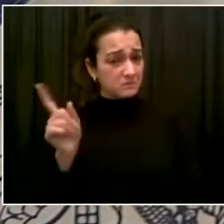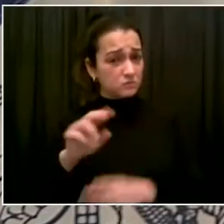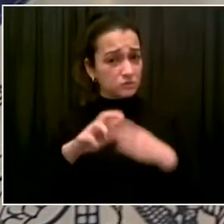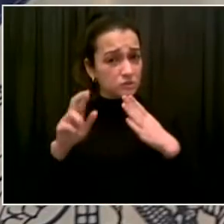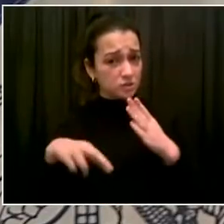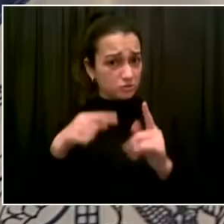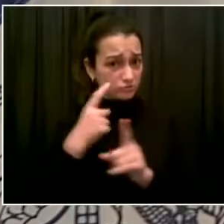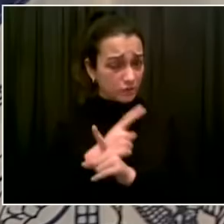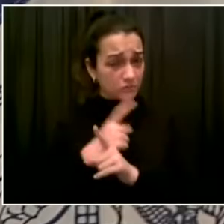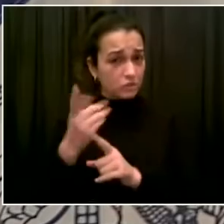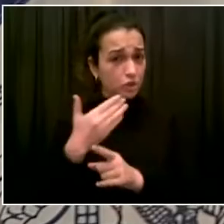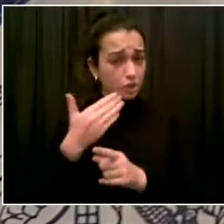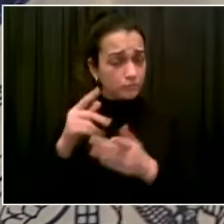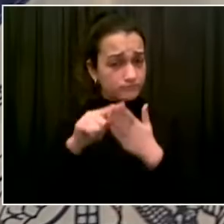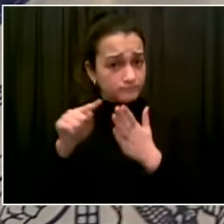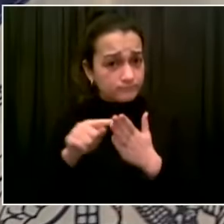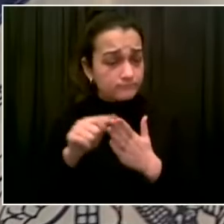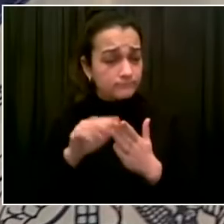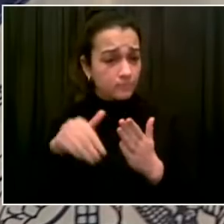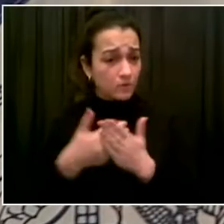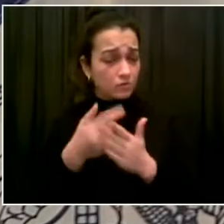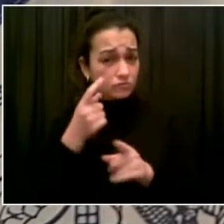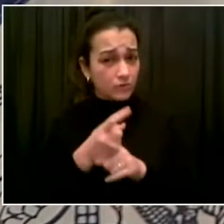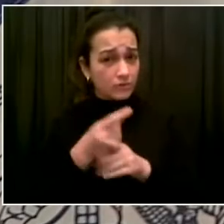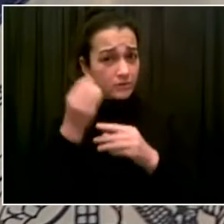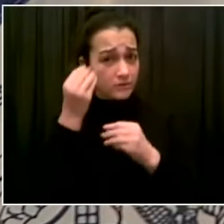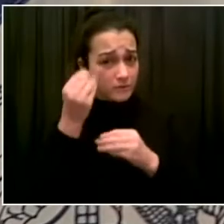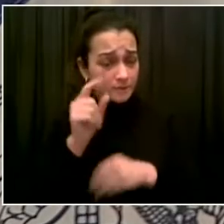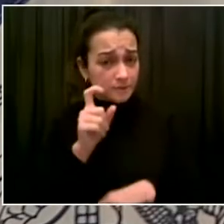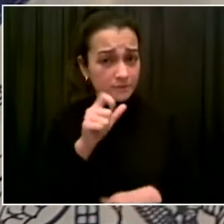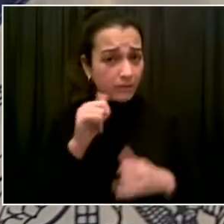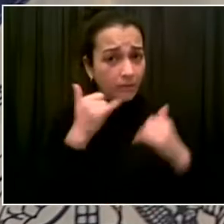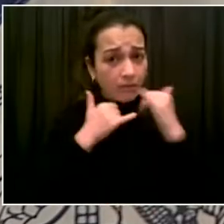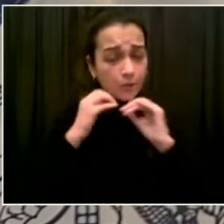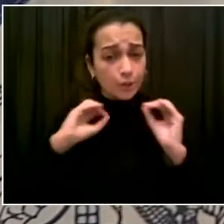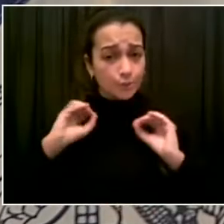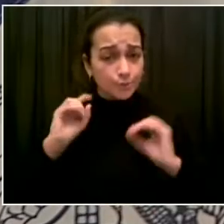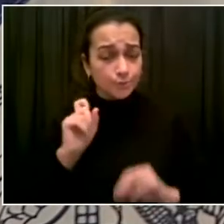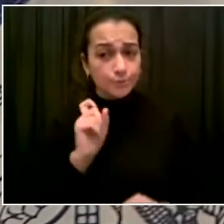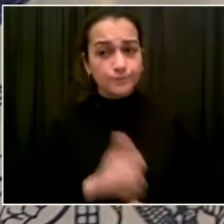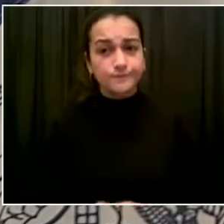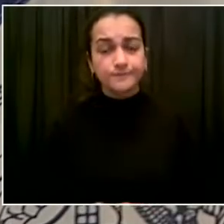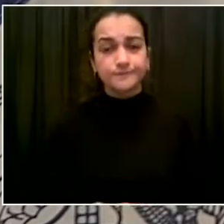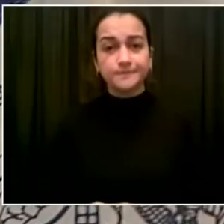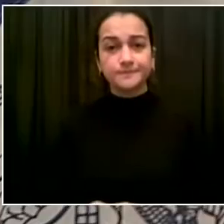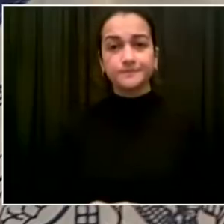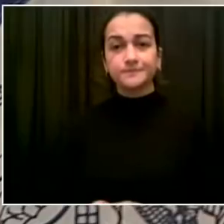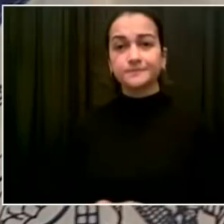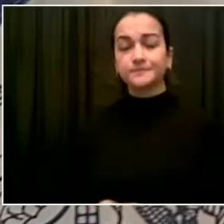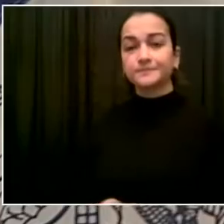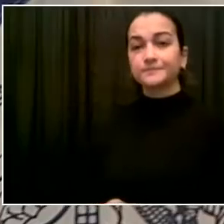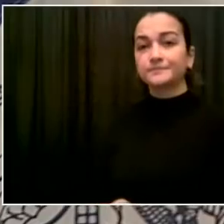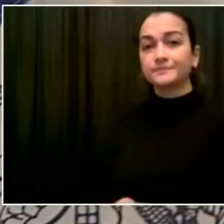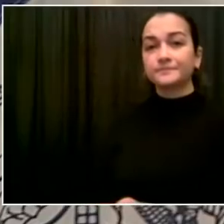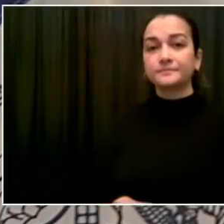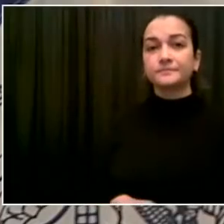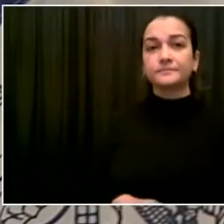OF THESE PRIVATE TESTING COME HONEYS, ARE THEY RELIABLE AND WHAT IS THE CRITERIA FOR HATT?